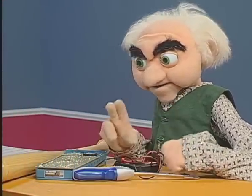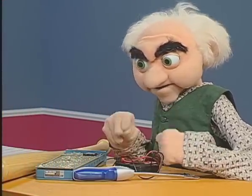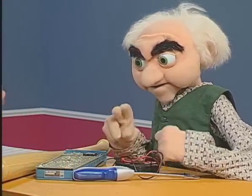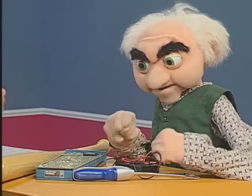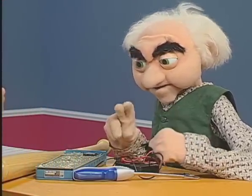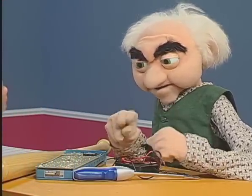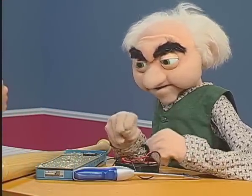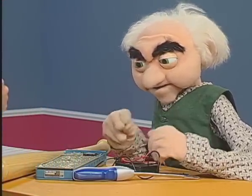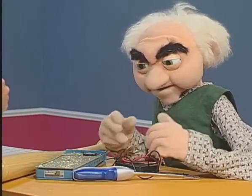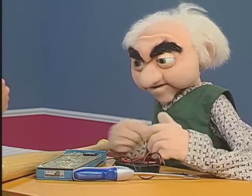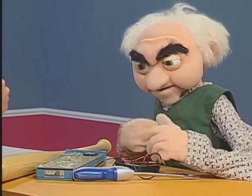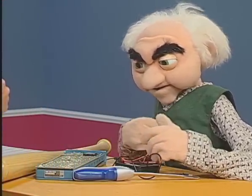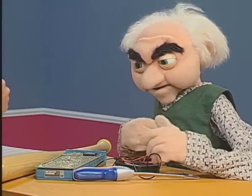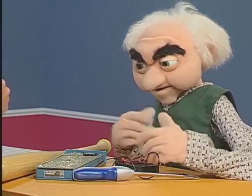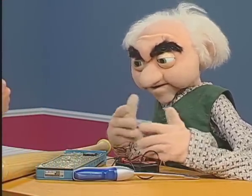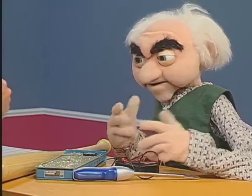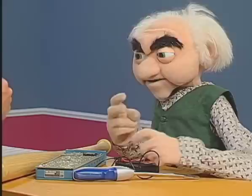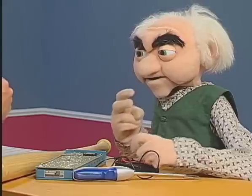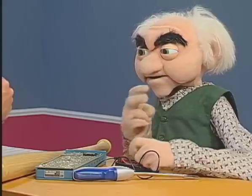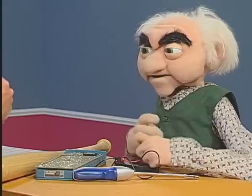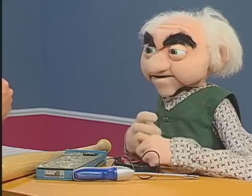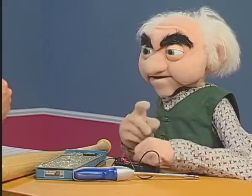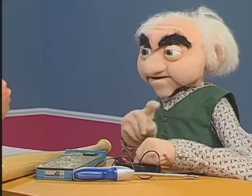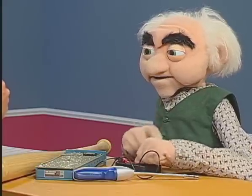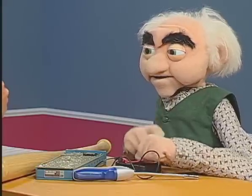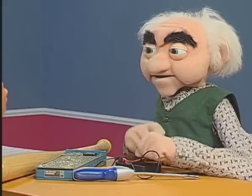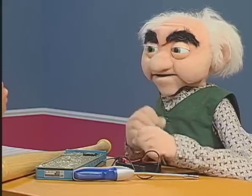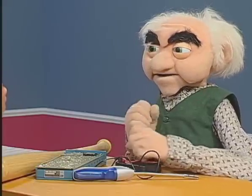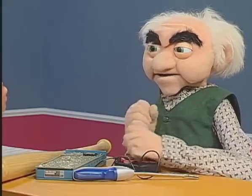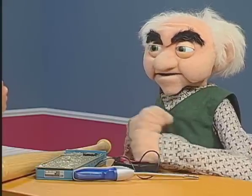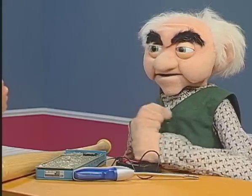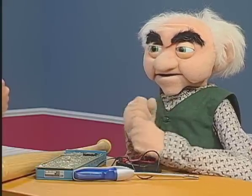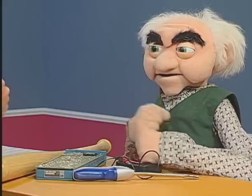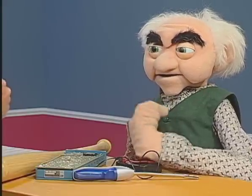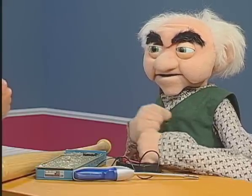YOU KNOW I'M HAVING A HARD TIME MAKING...